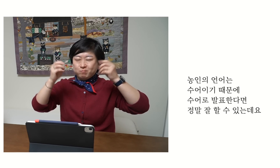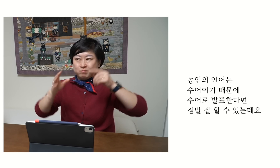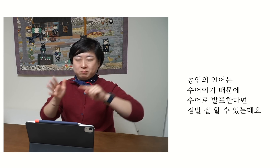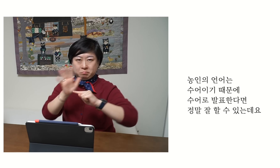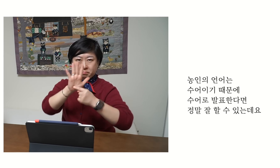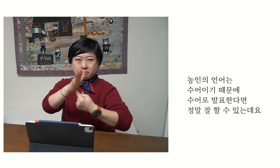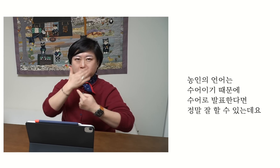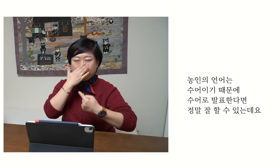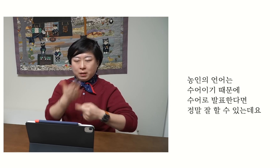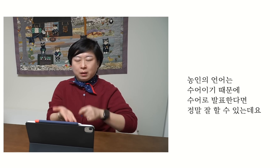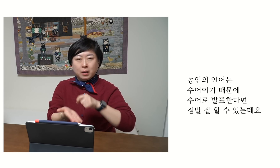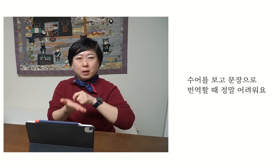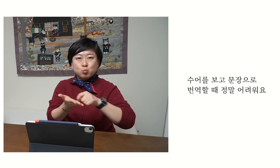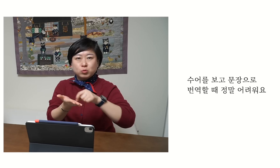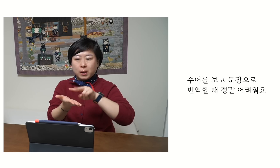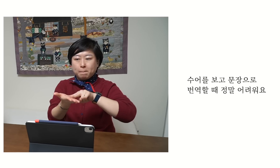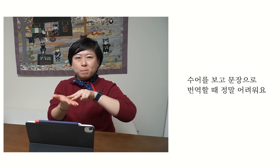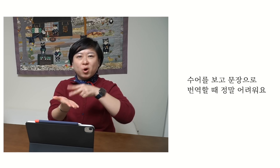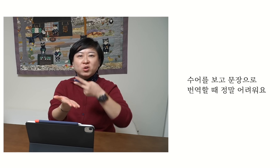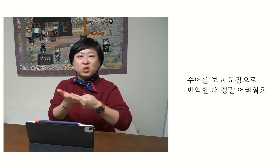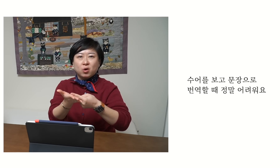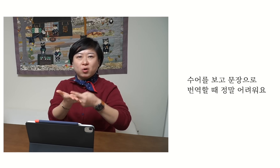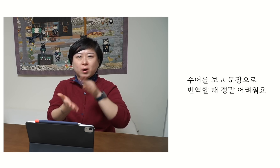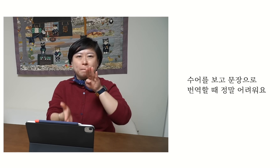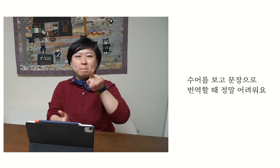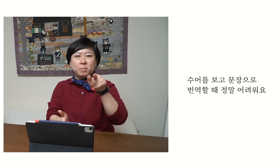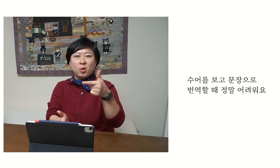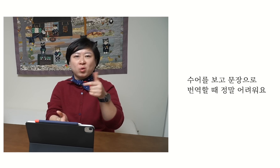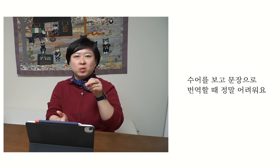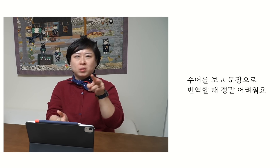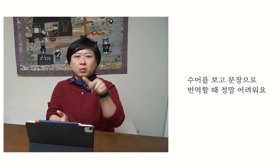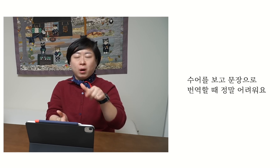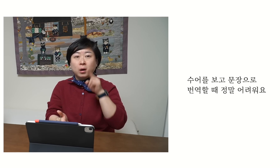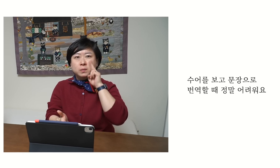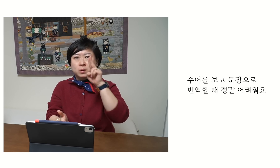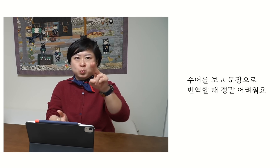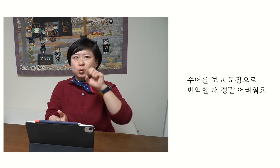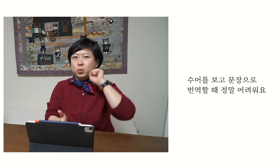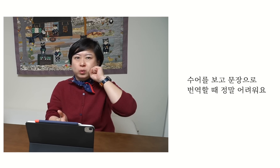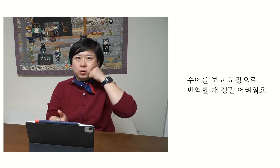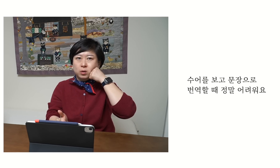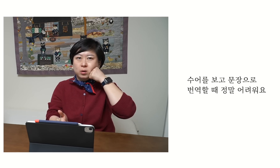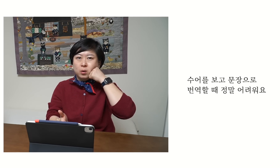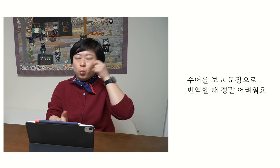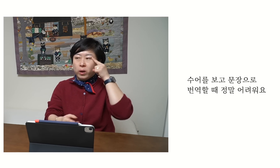you can do it really well. It's really difficult when you see sign language and translate it into sentences.